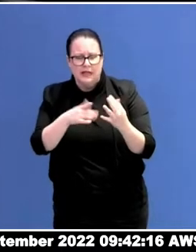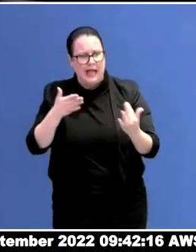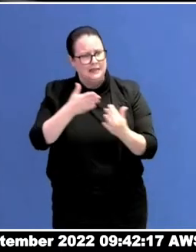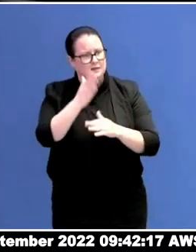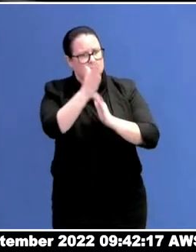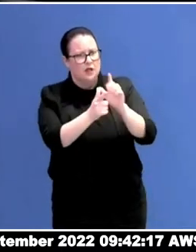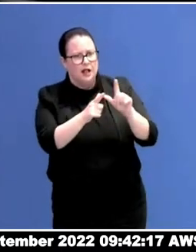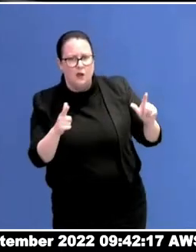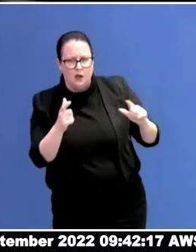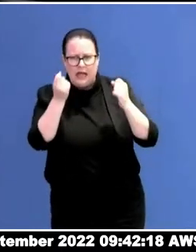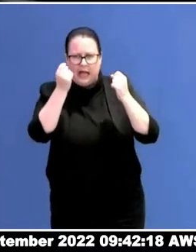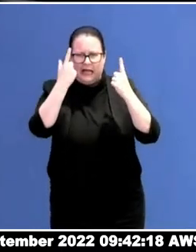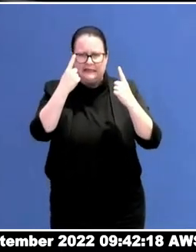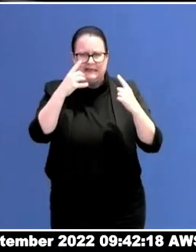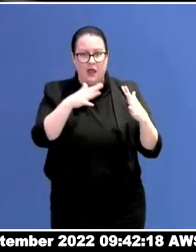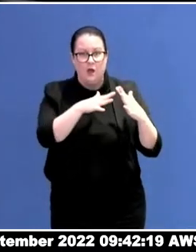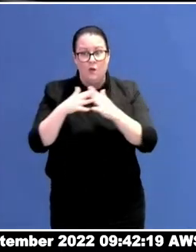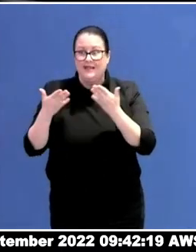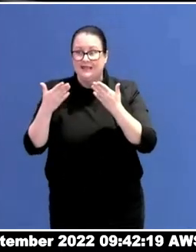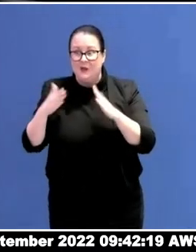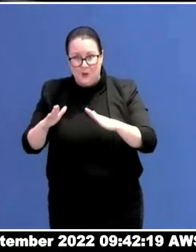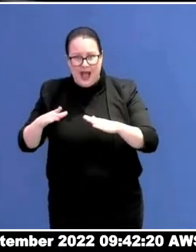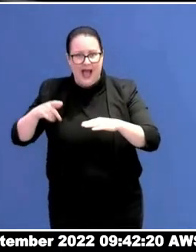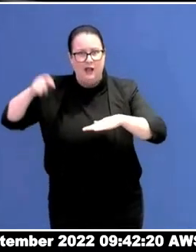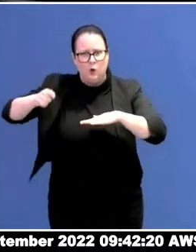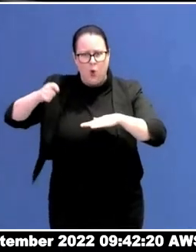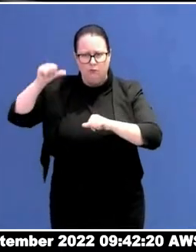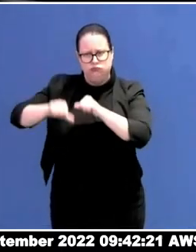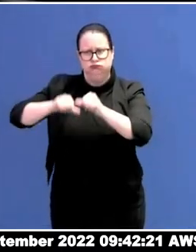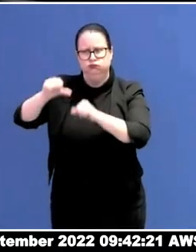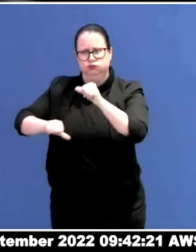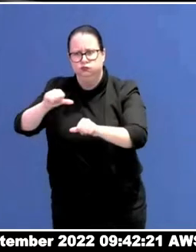working within the Western justice system, and create opportunities to design and